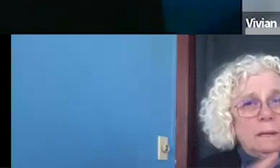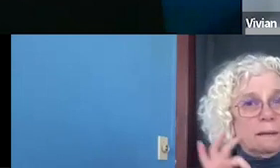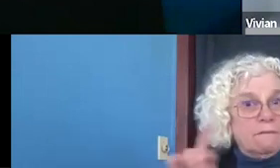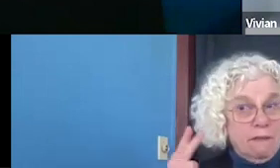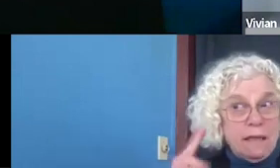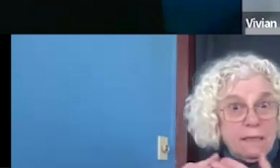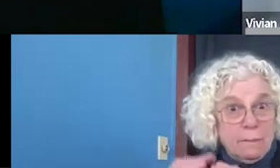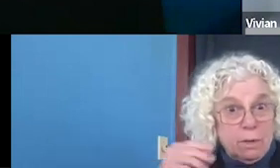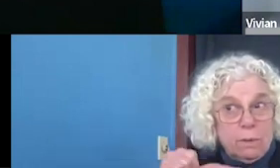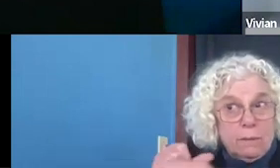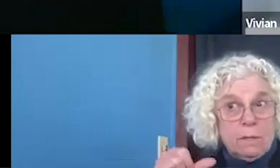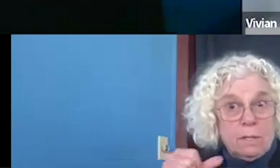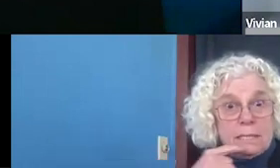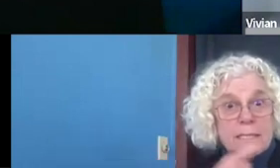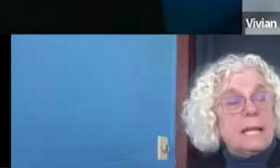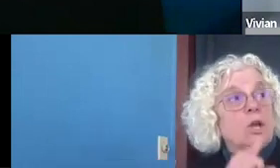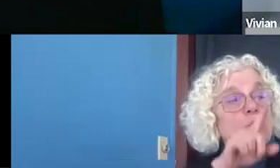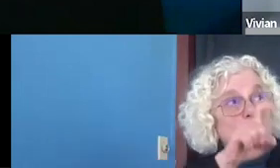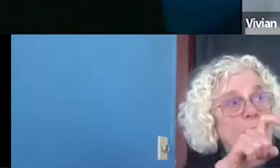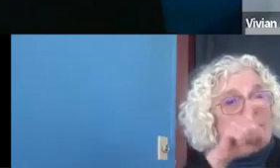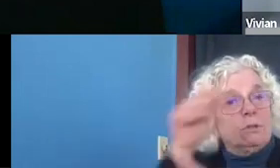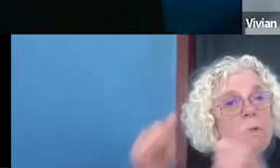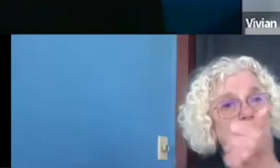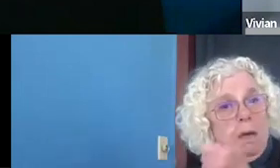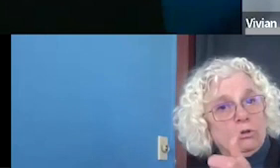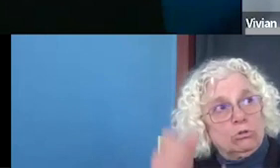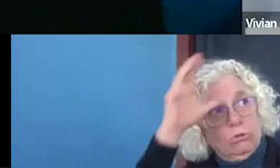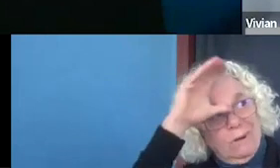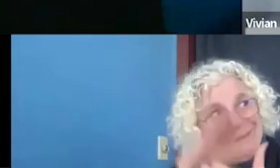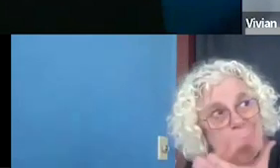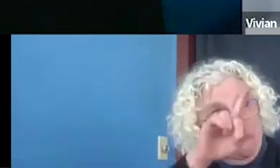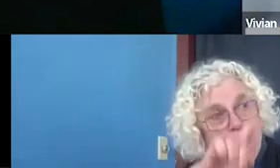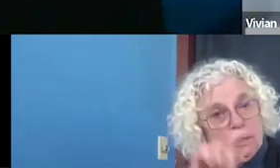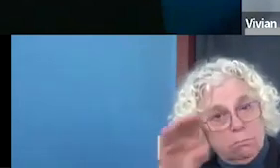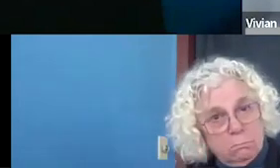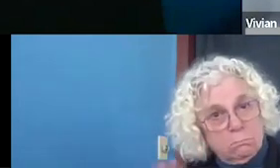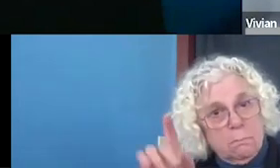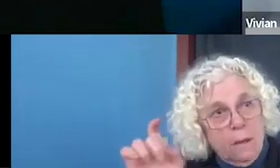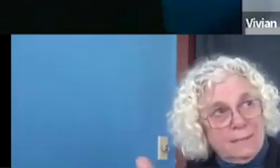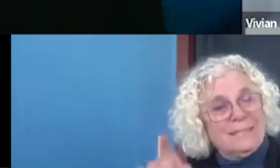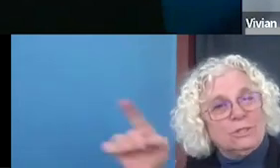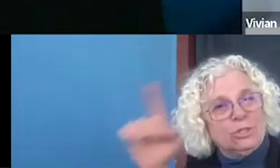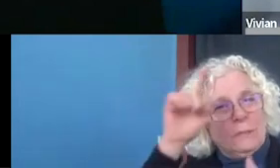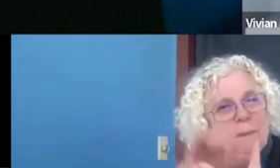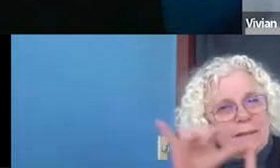that says one must submit to the husband feels that it is impossible